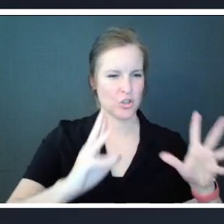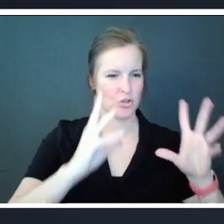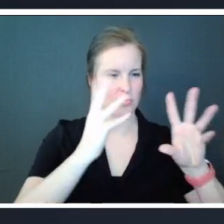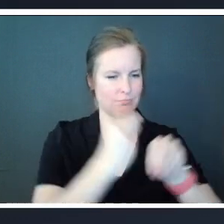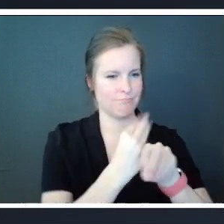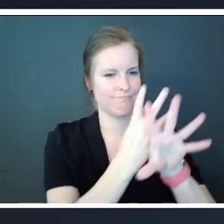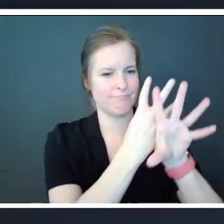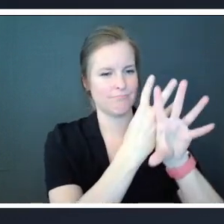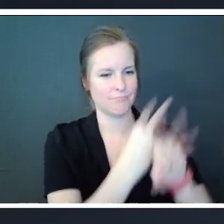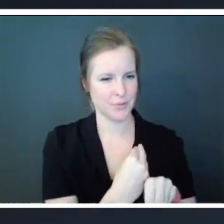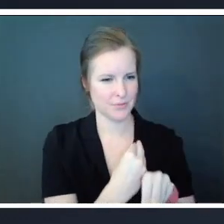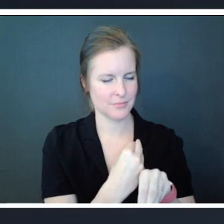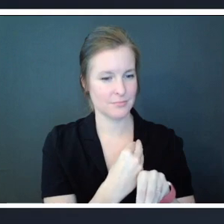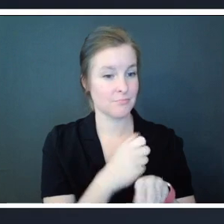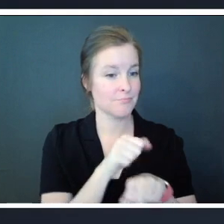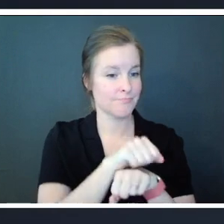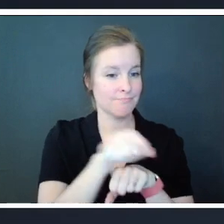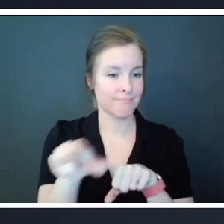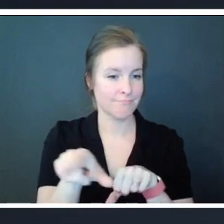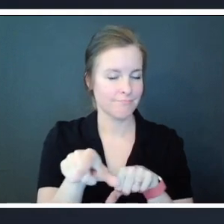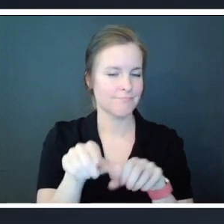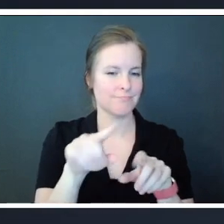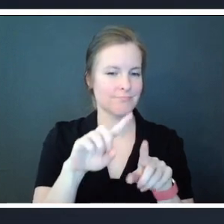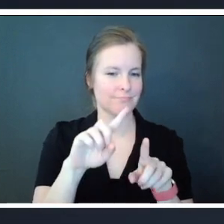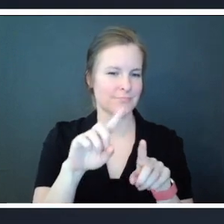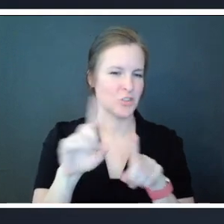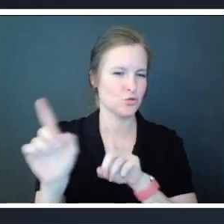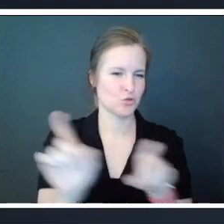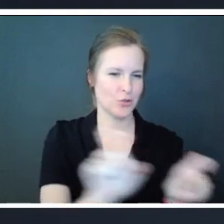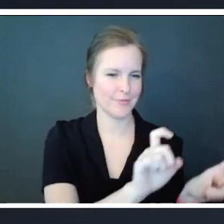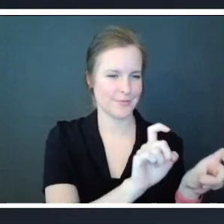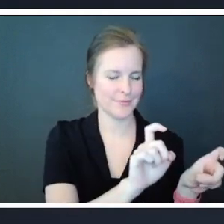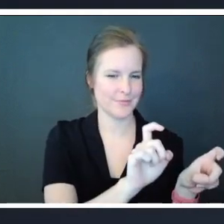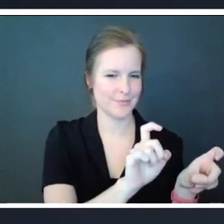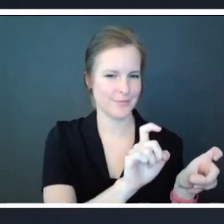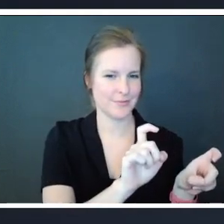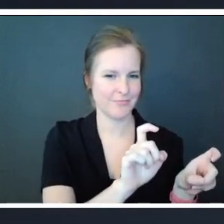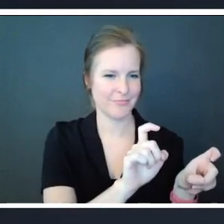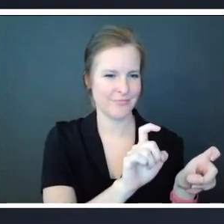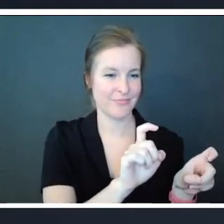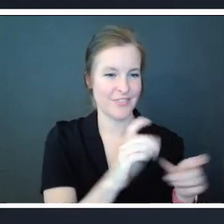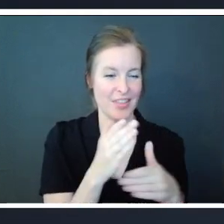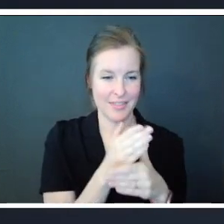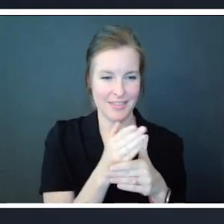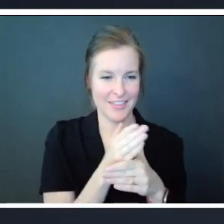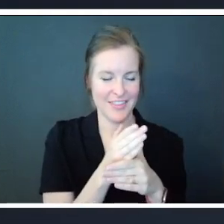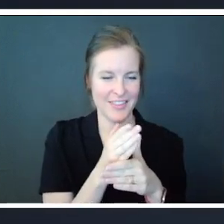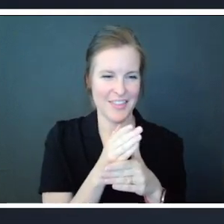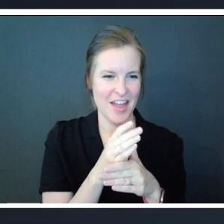and overall in the last two years, our average rating has been 4.8 stars and we just did a little